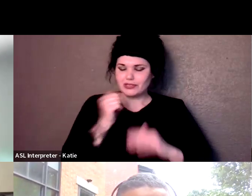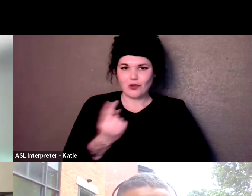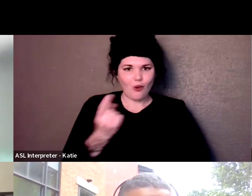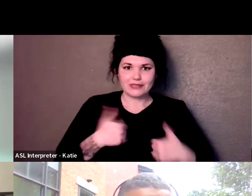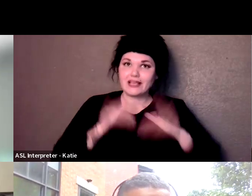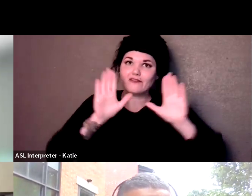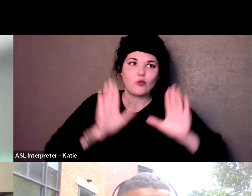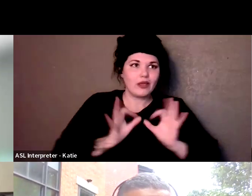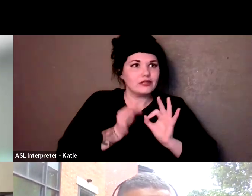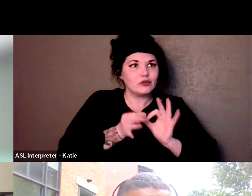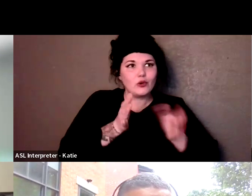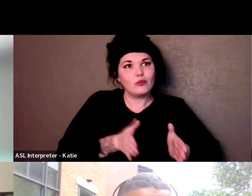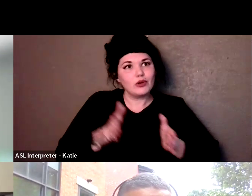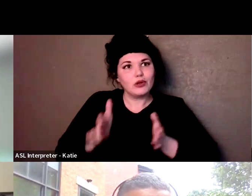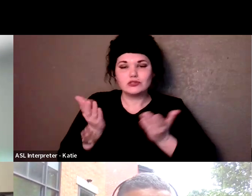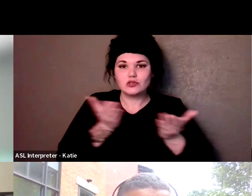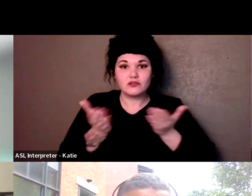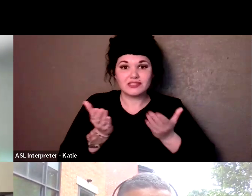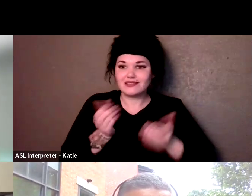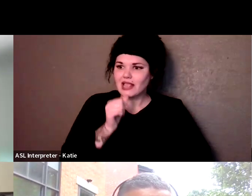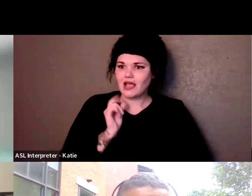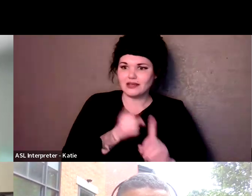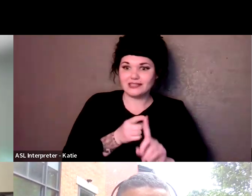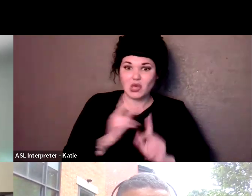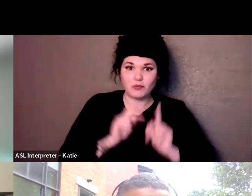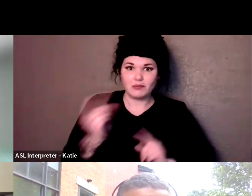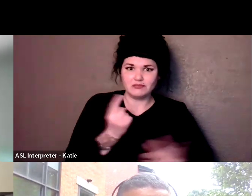it wasn't until folks kind of confronted us with the reality that we were missing out on this wide